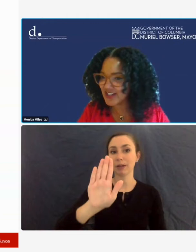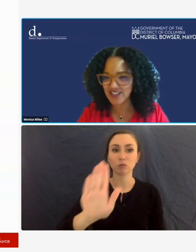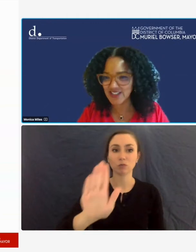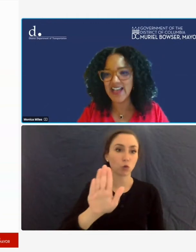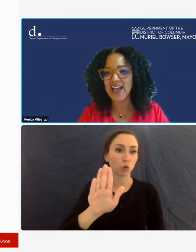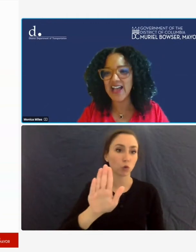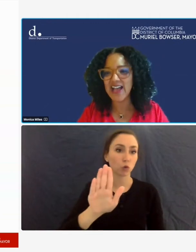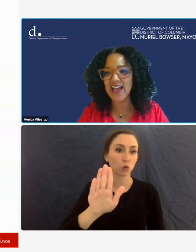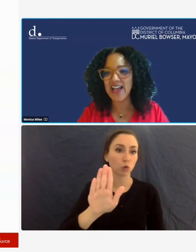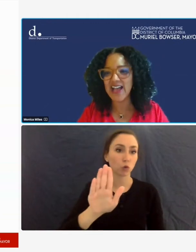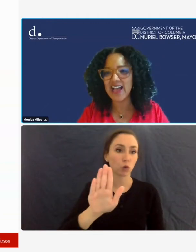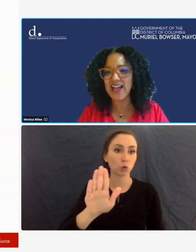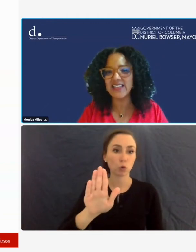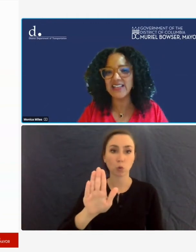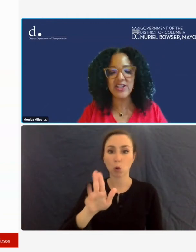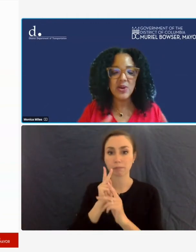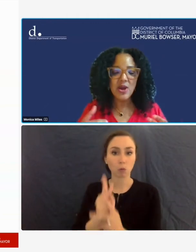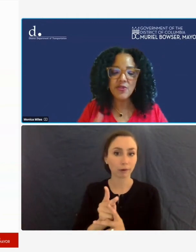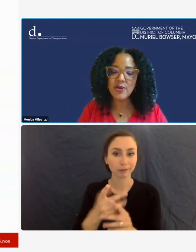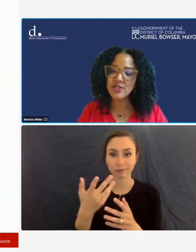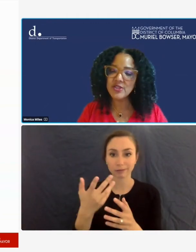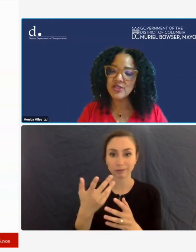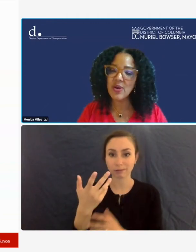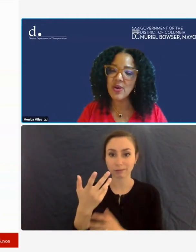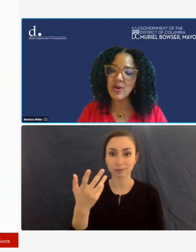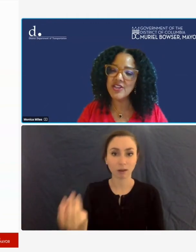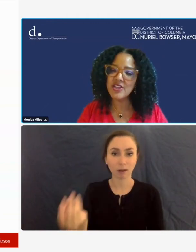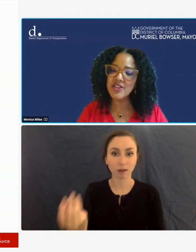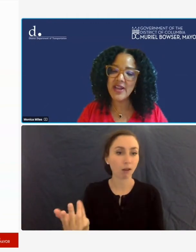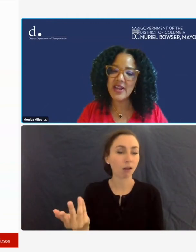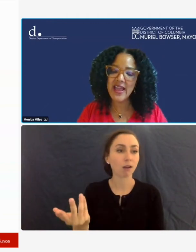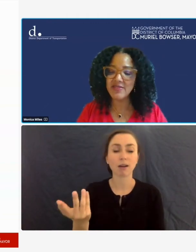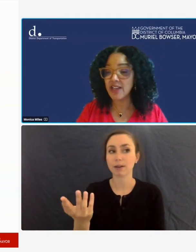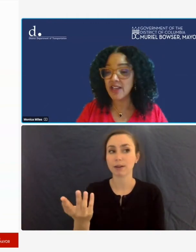you would have that could have been reimbursed in the overhead rate are no longer there so what